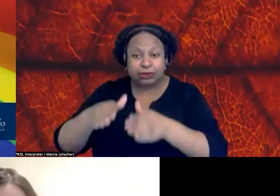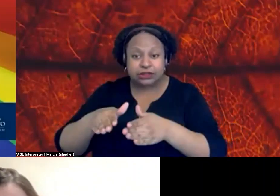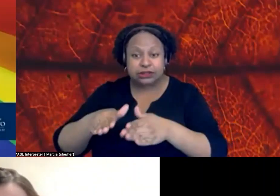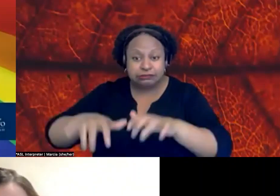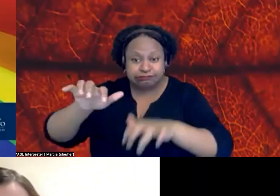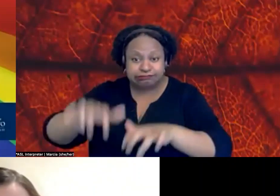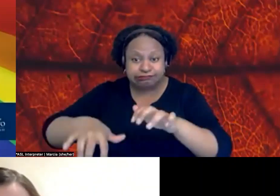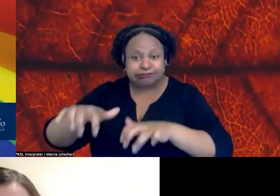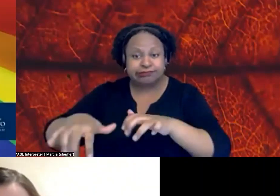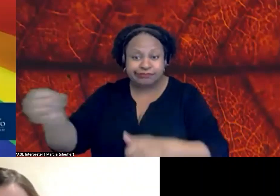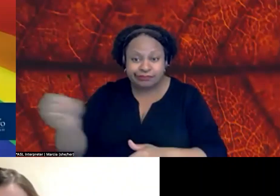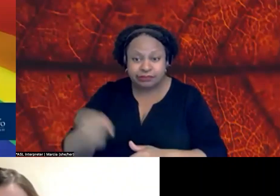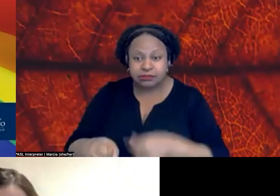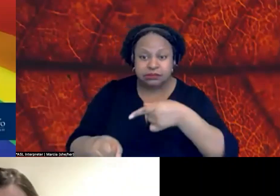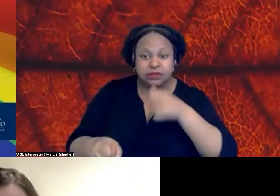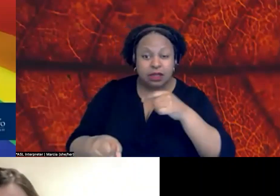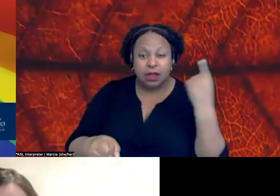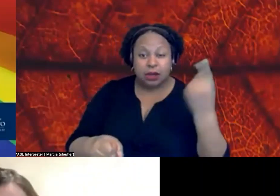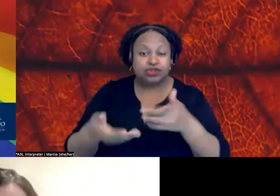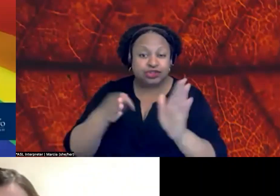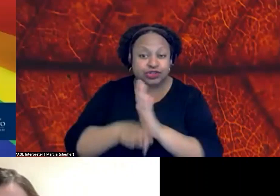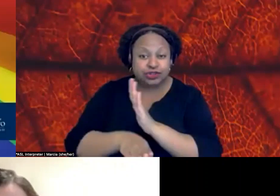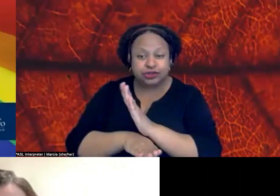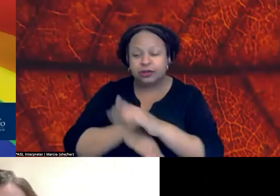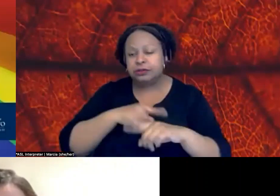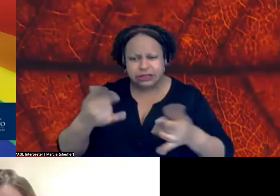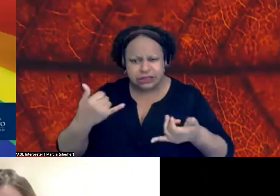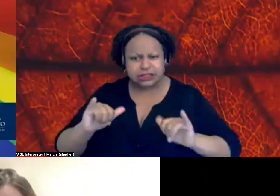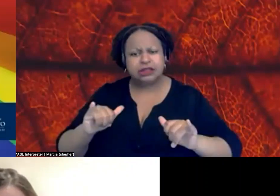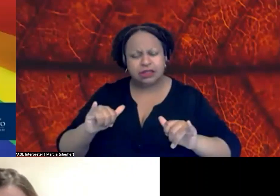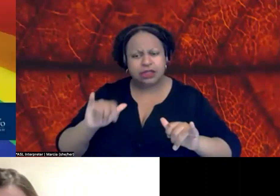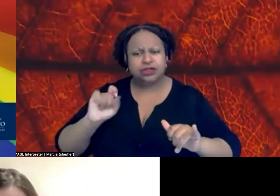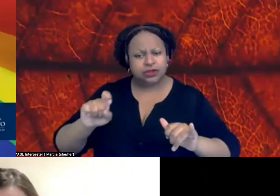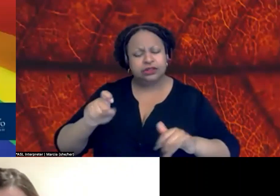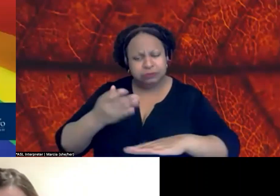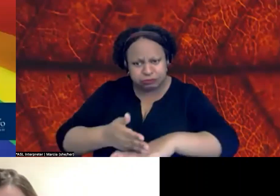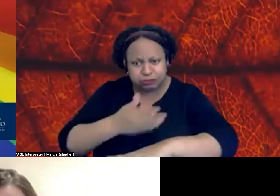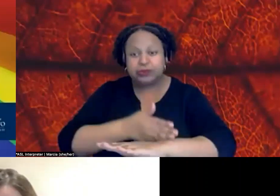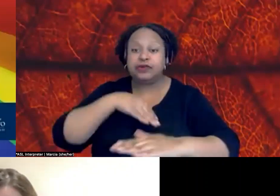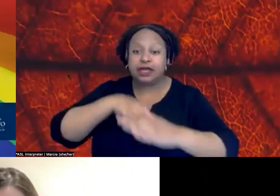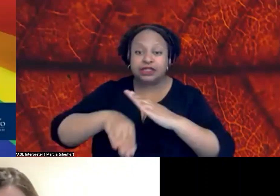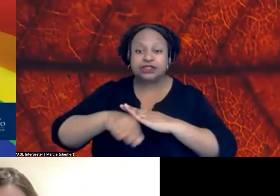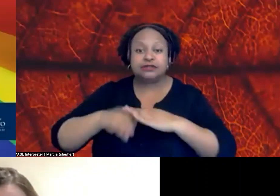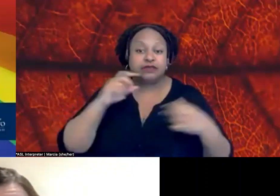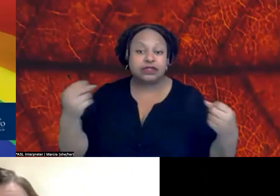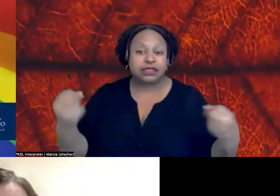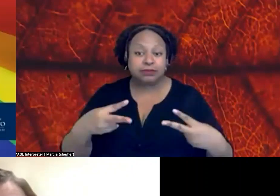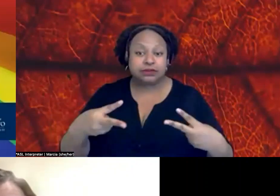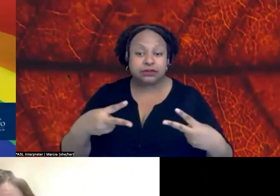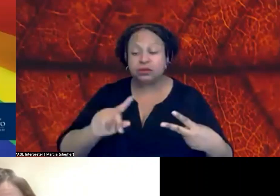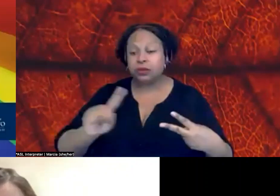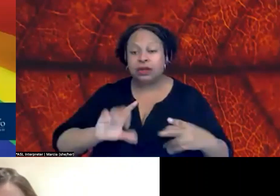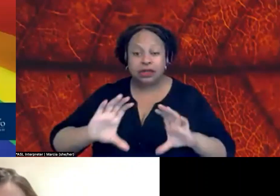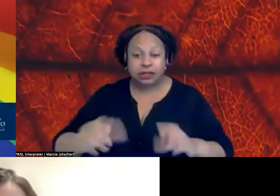But we should be working to better access the captioning in the classroom, on Zoom,